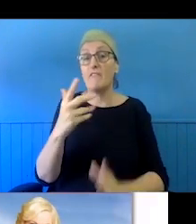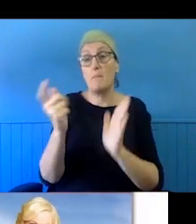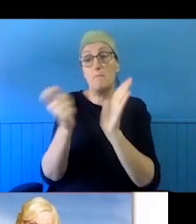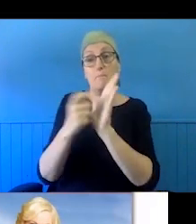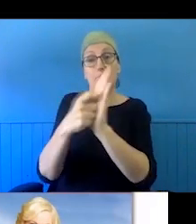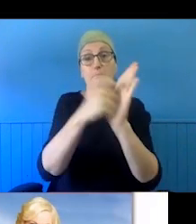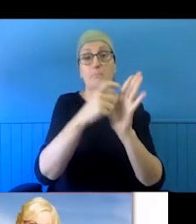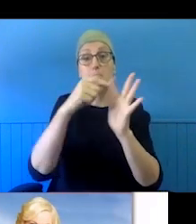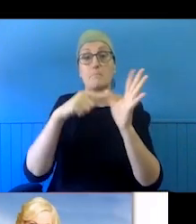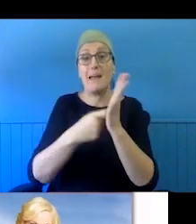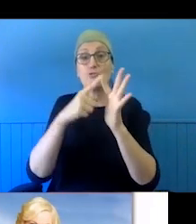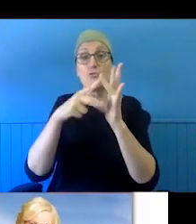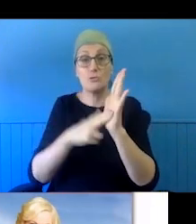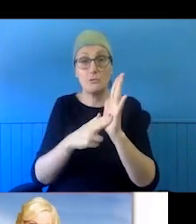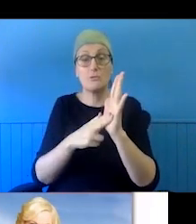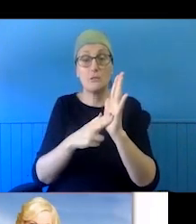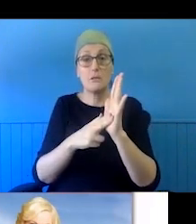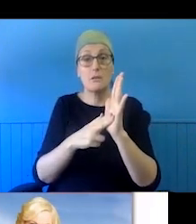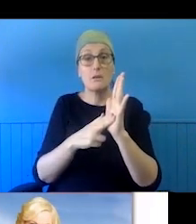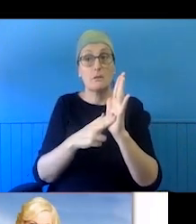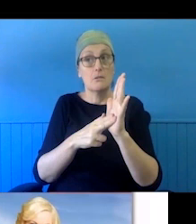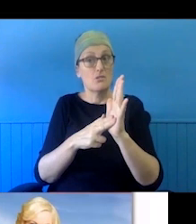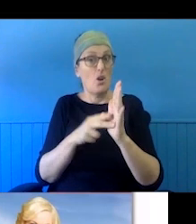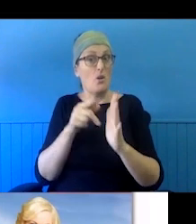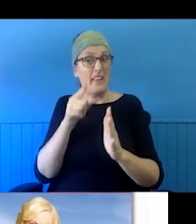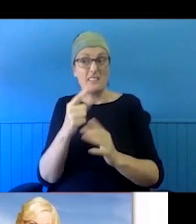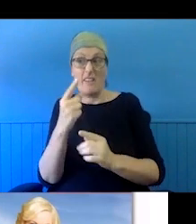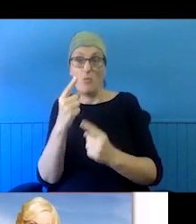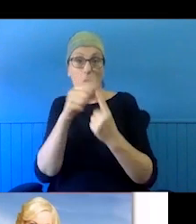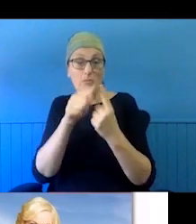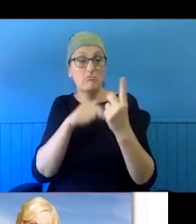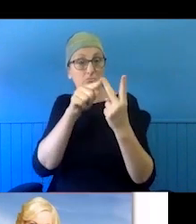to live on itself, but part of a bigger funding mix. The other